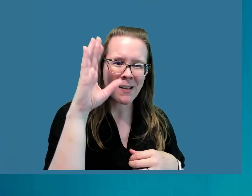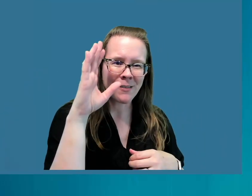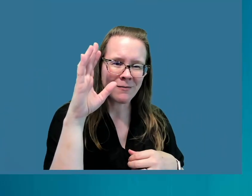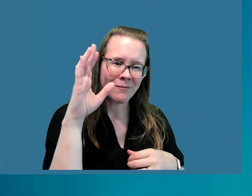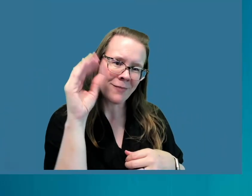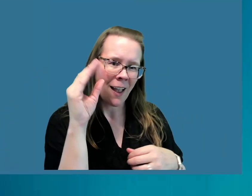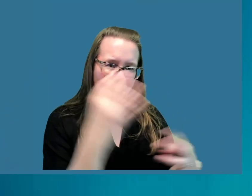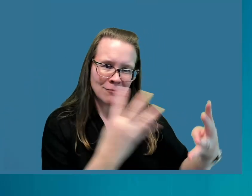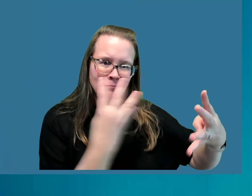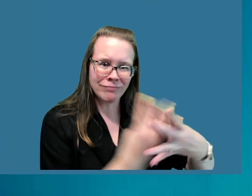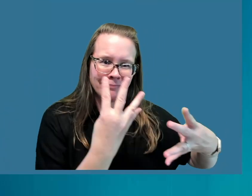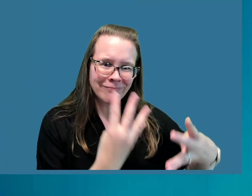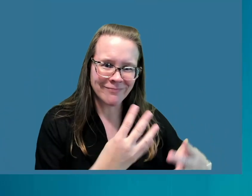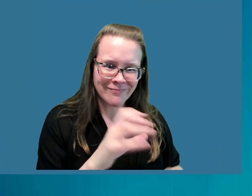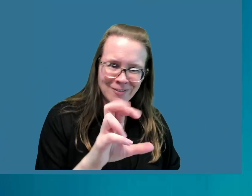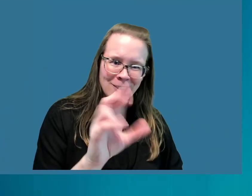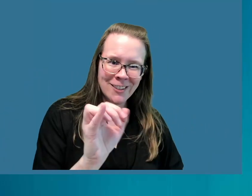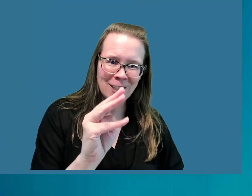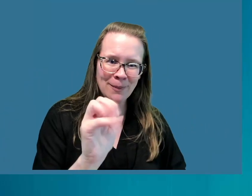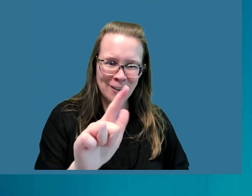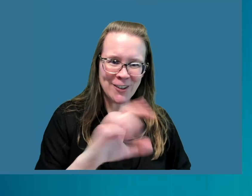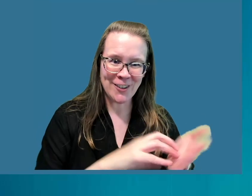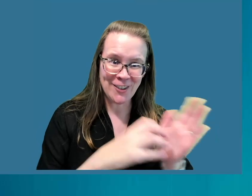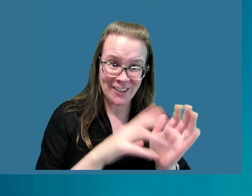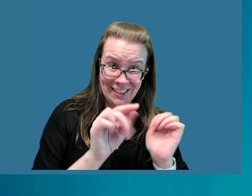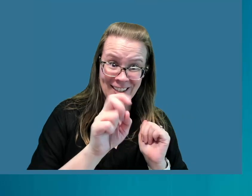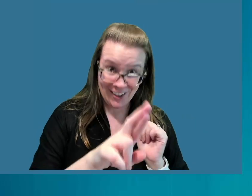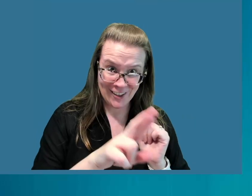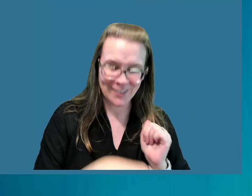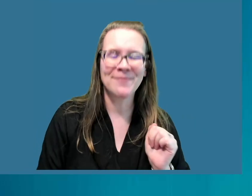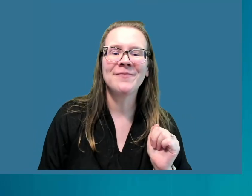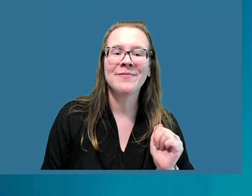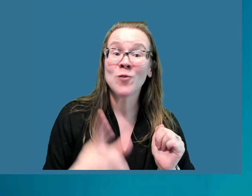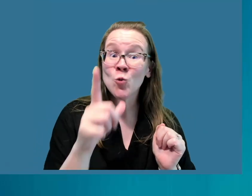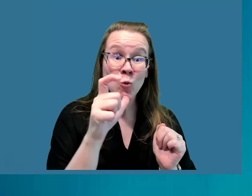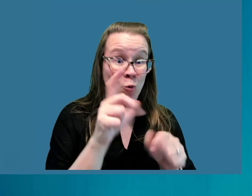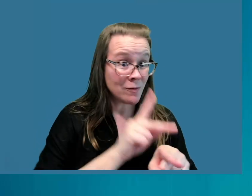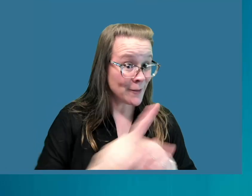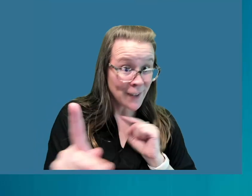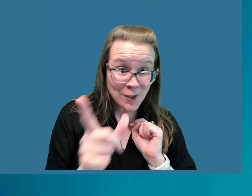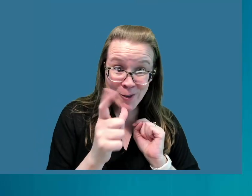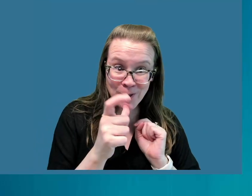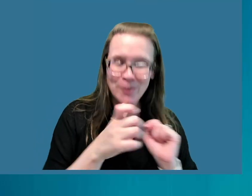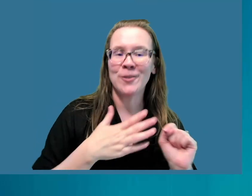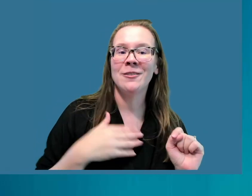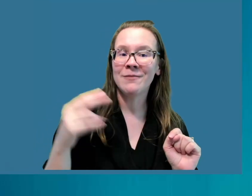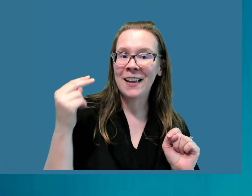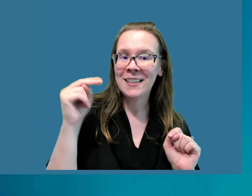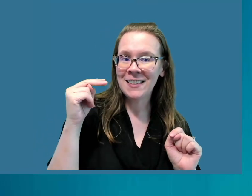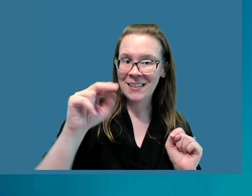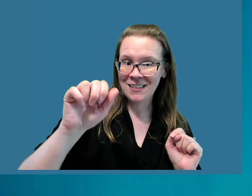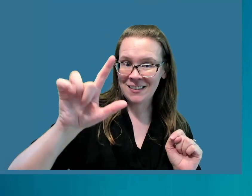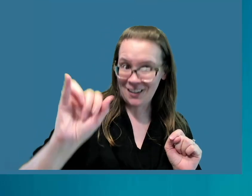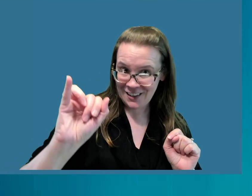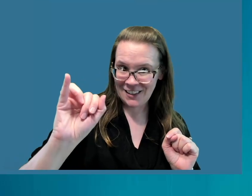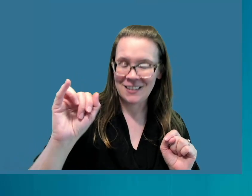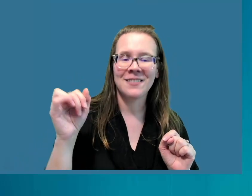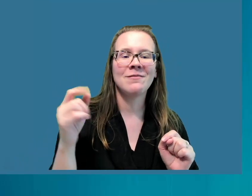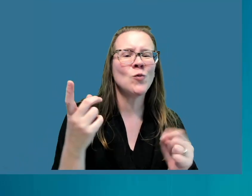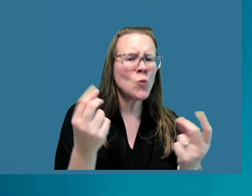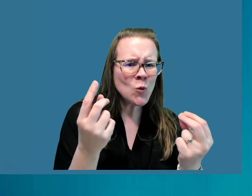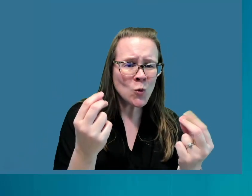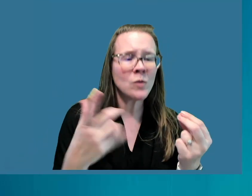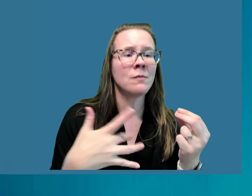there are cookie cutting criminals. Um, and this, again, ties back to using the dough strategically.